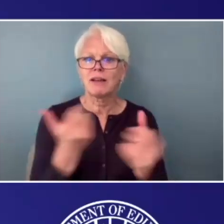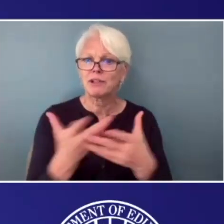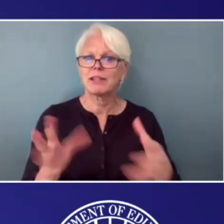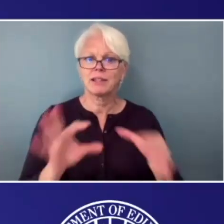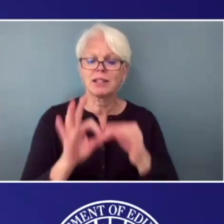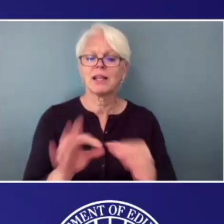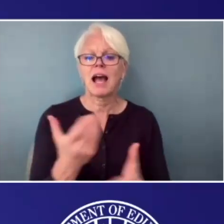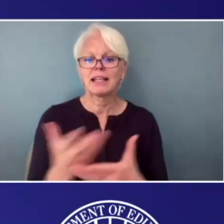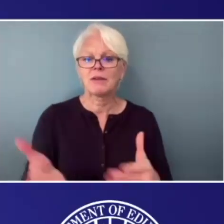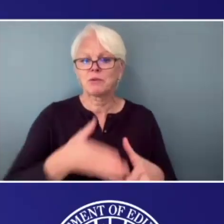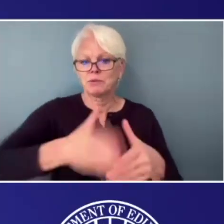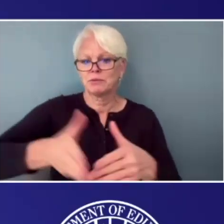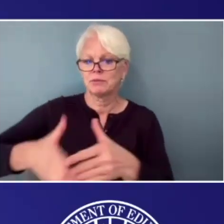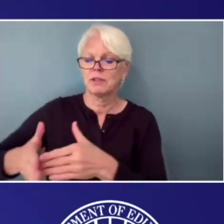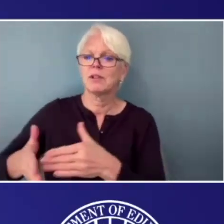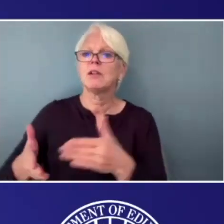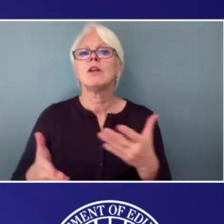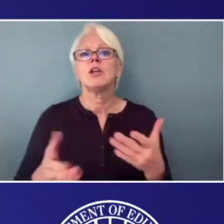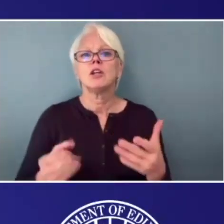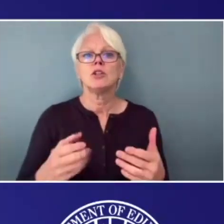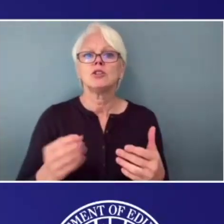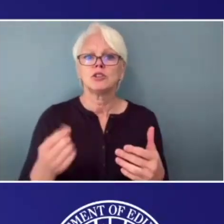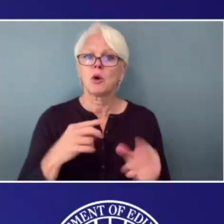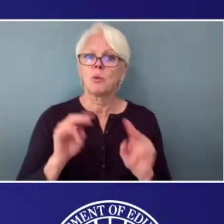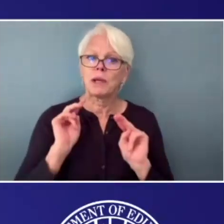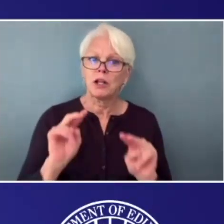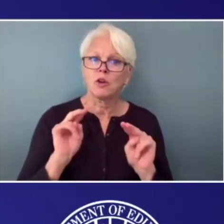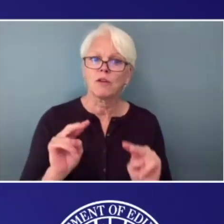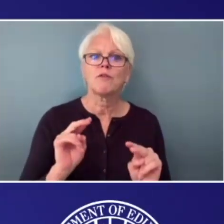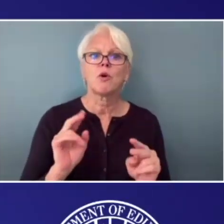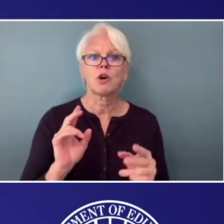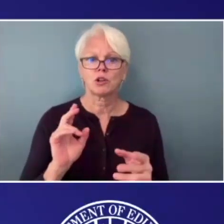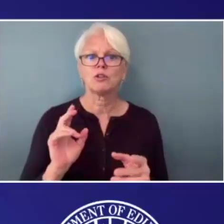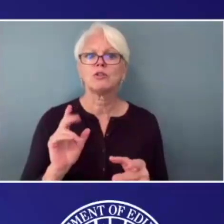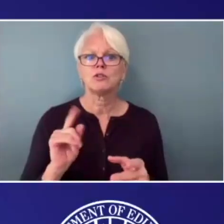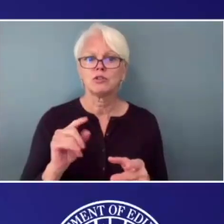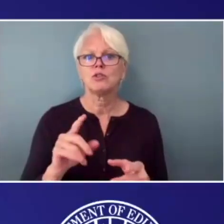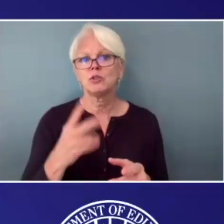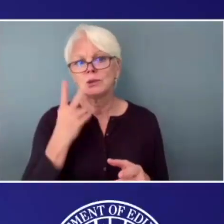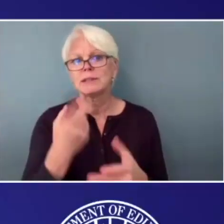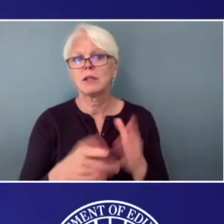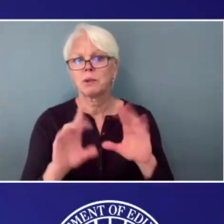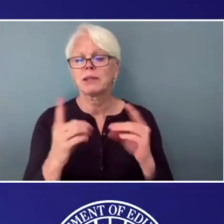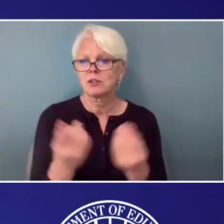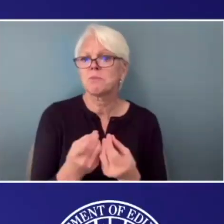here. And so we very much look forward to seeing what the Department comes back with, but then also all of these other